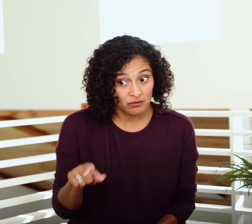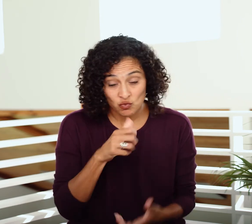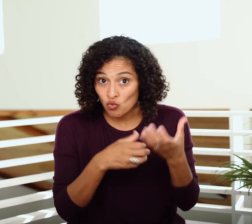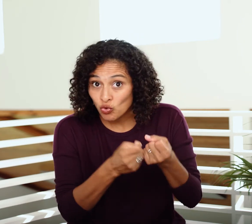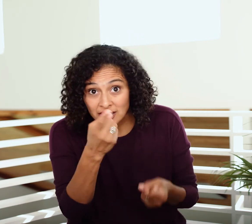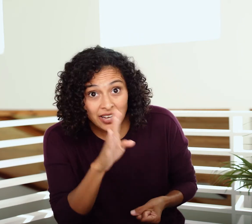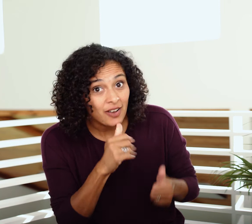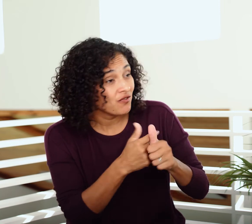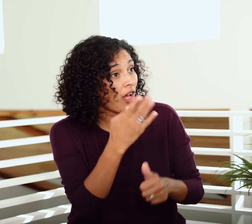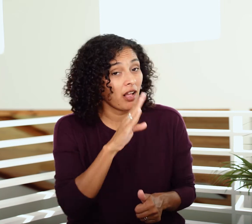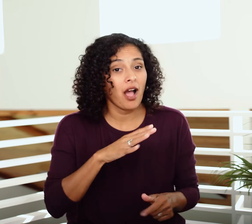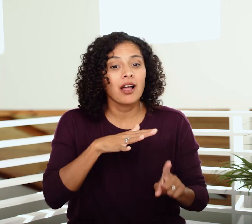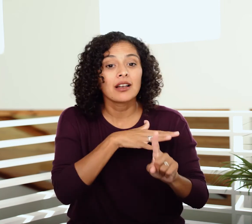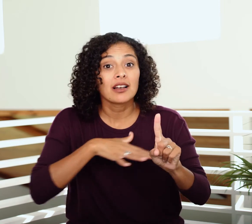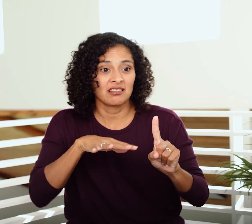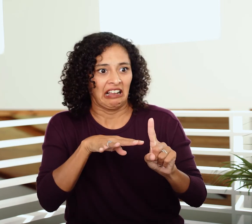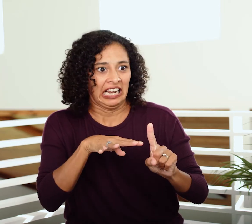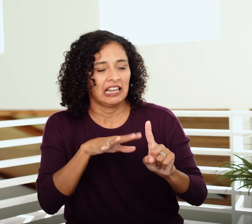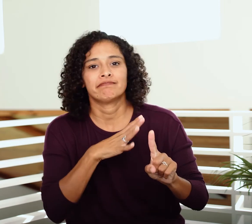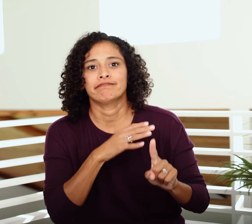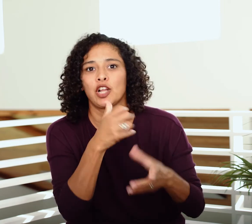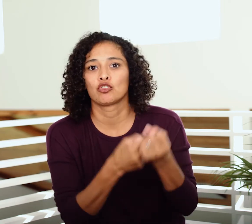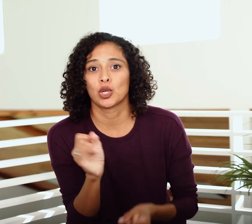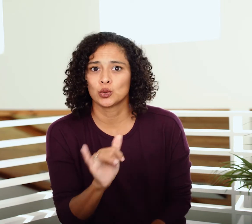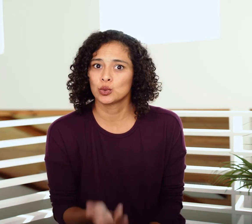When leaders are afraid and don’t trust God, followers won’t either.